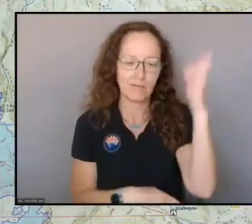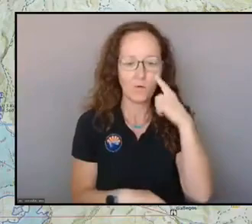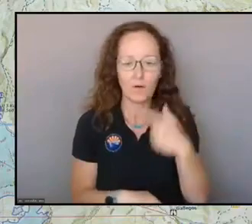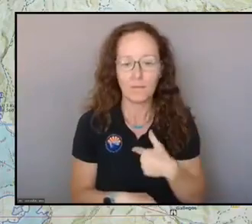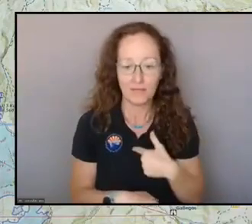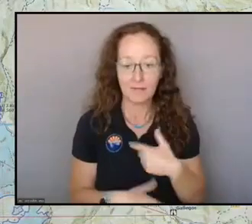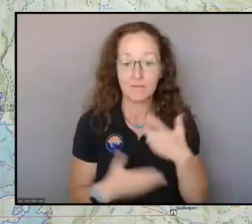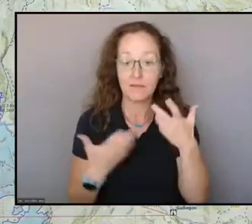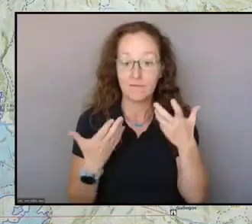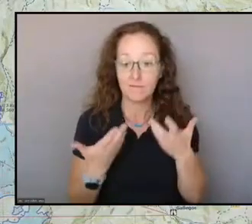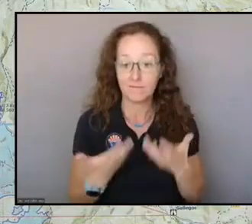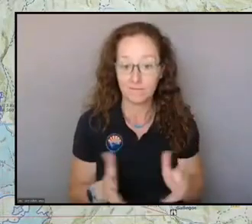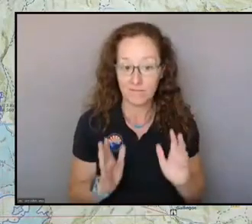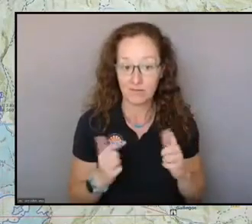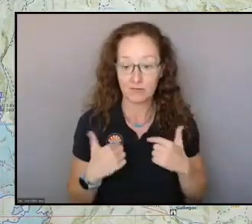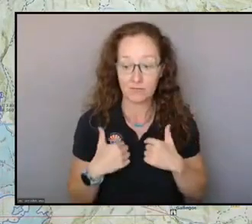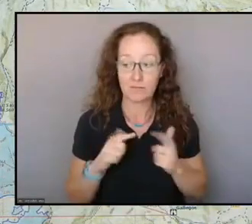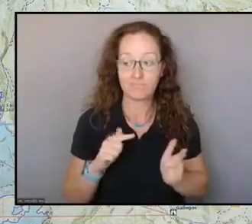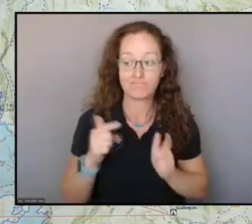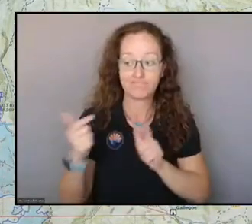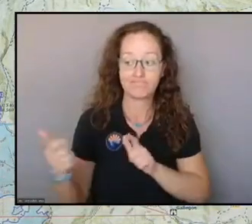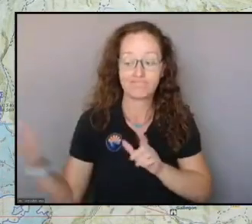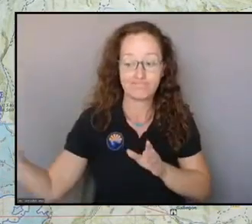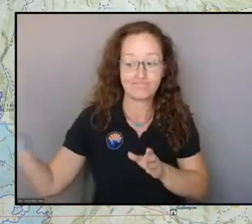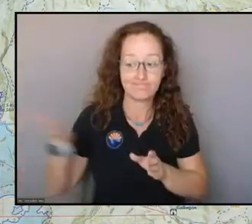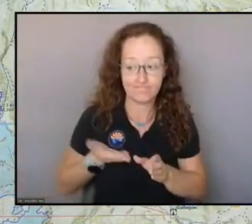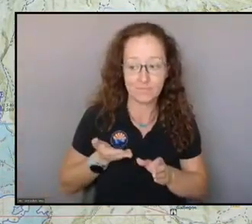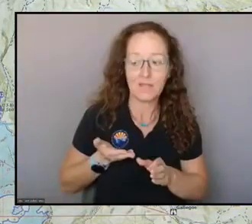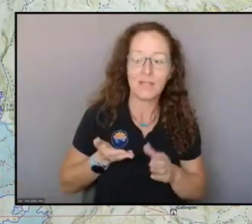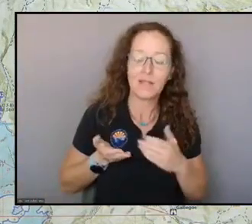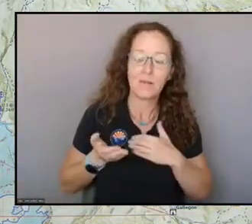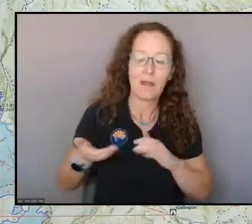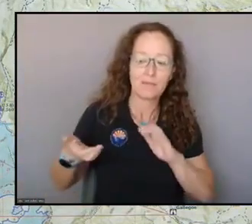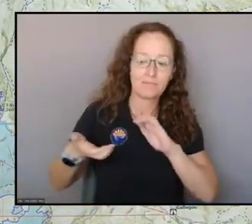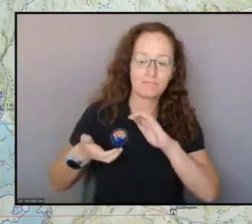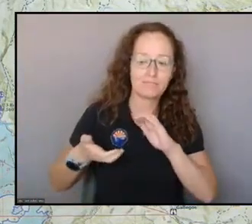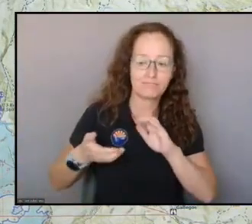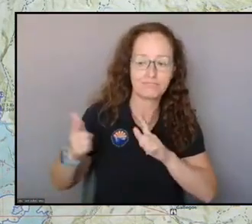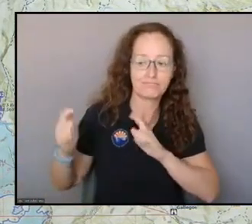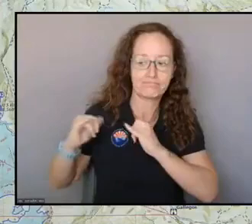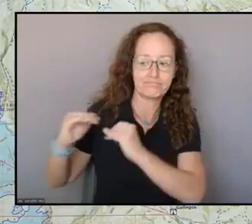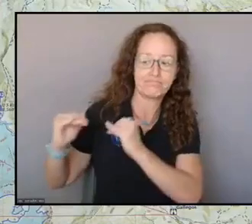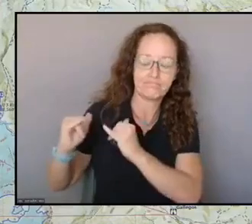COIL, FOR AN UPDATE ON THE NORTH ZONE.